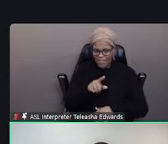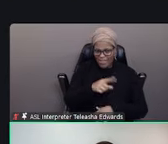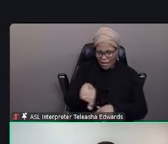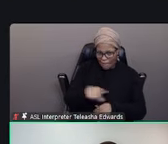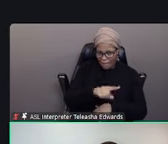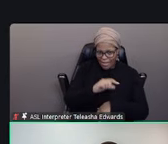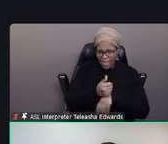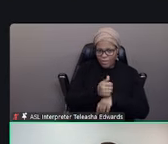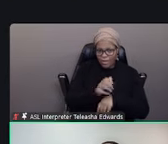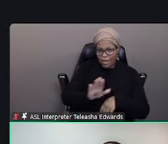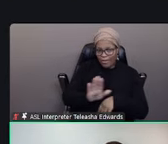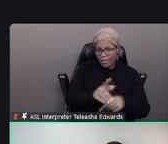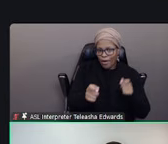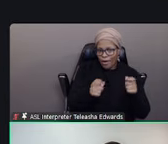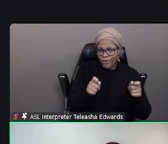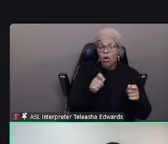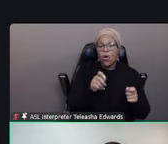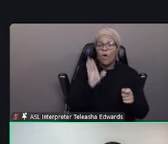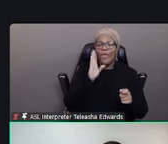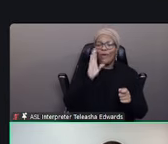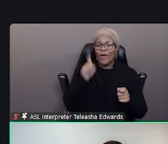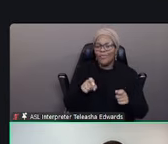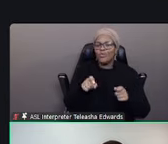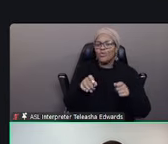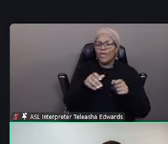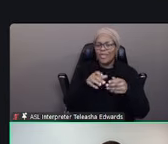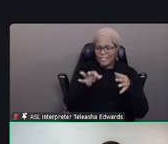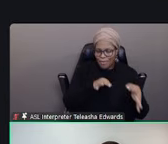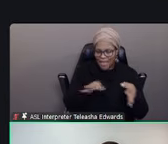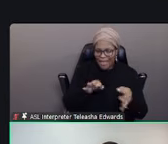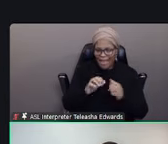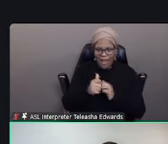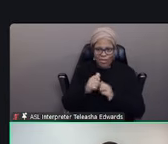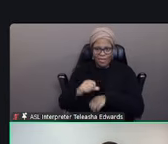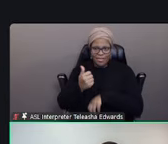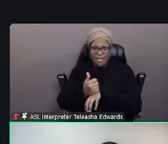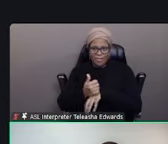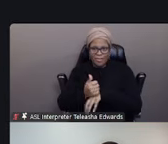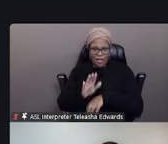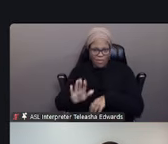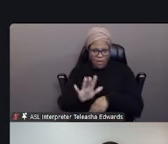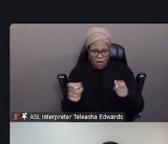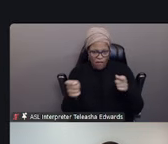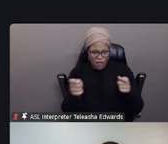or they'll have to explain how they're establishing their governance. Thank you.